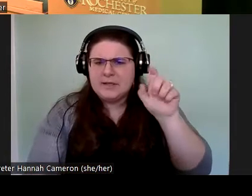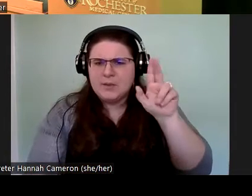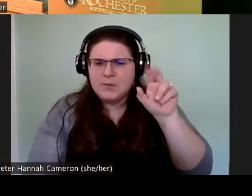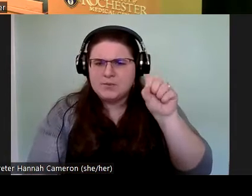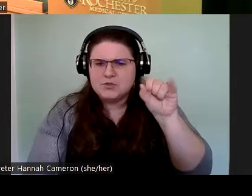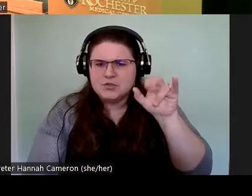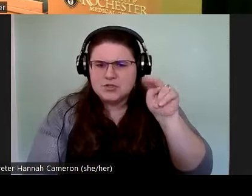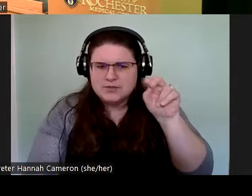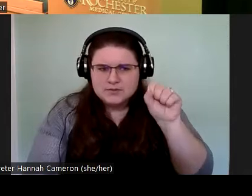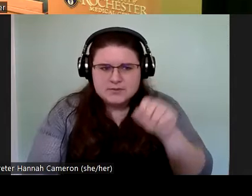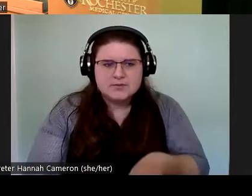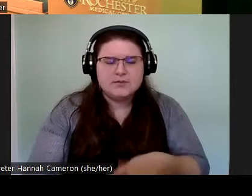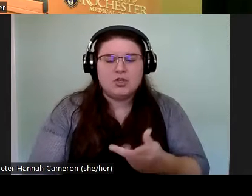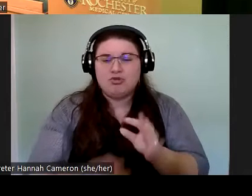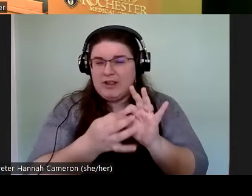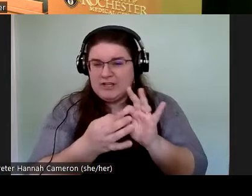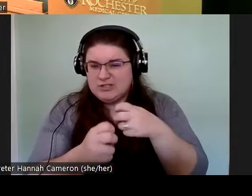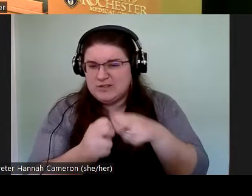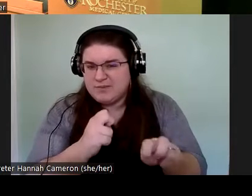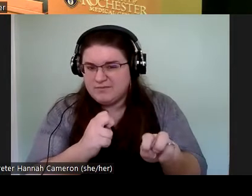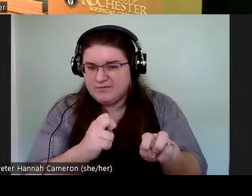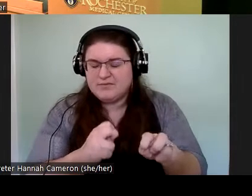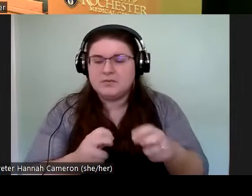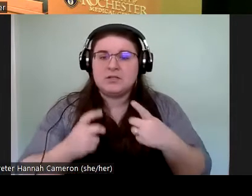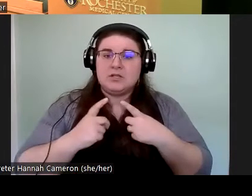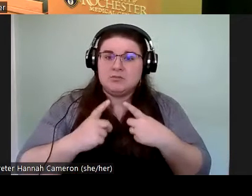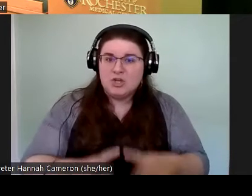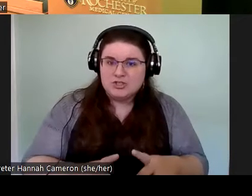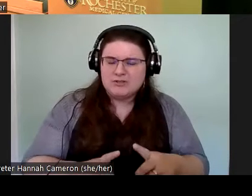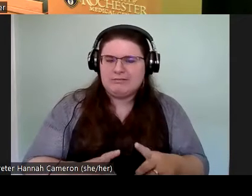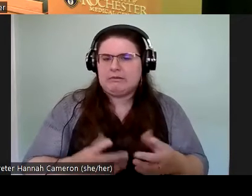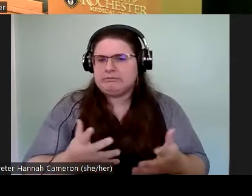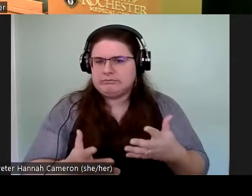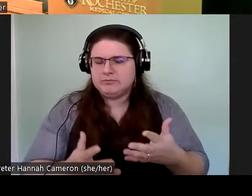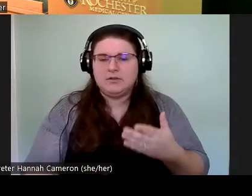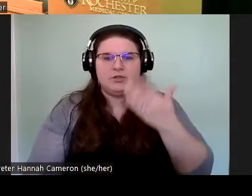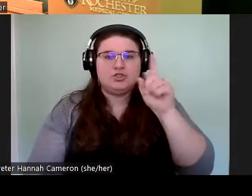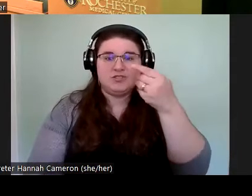some of those symptoms including you know severe depression um even that flat affet can impact it